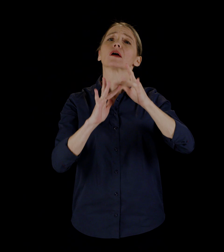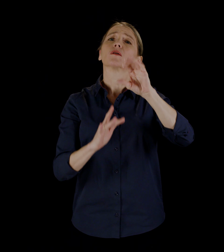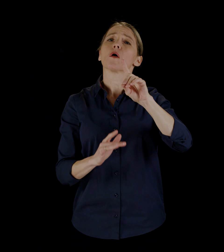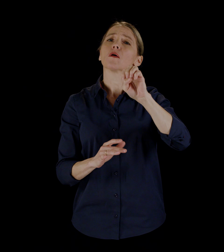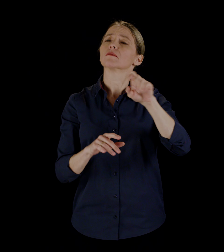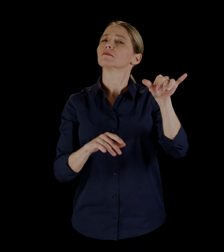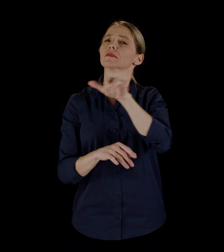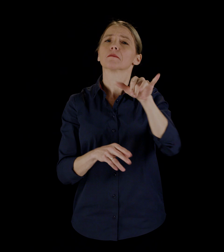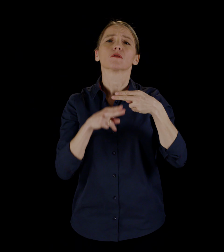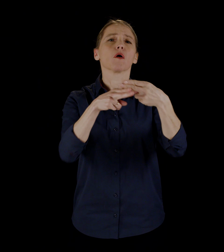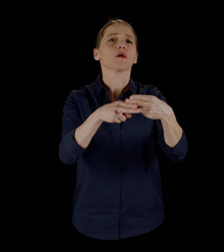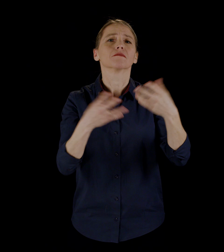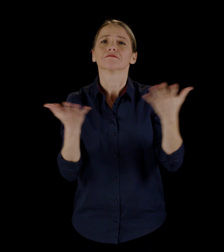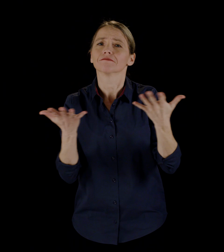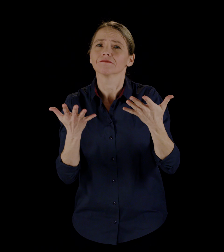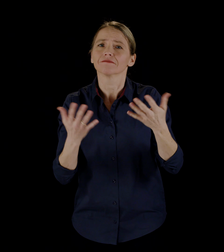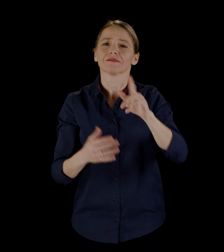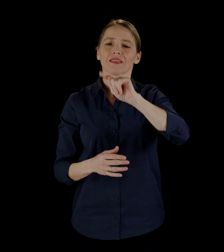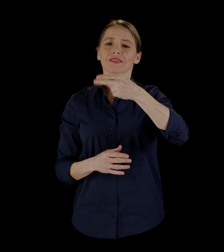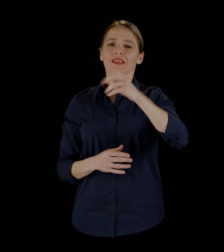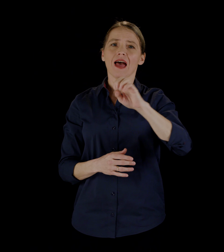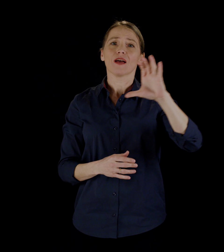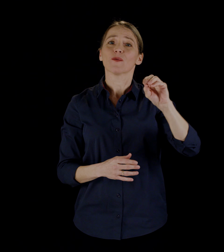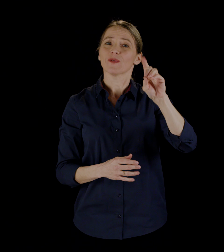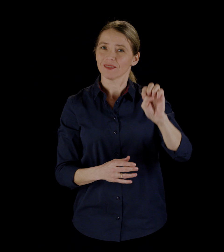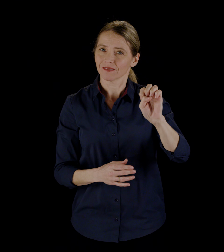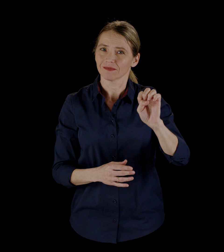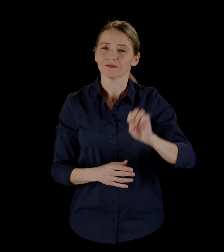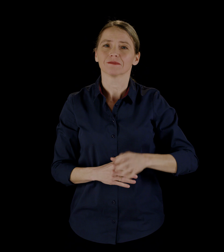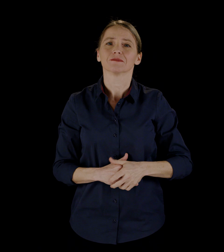The Internet Code is also referred to as The Code.